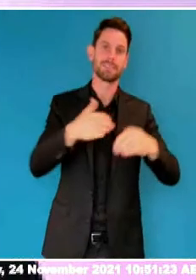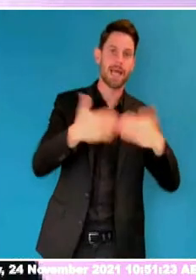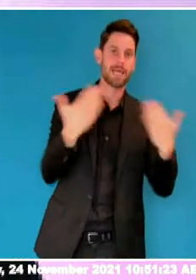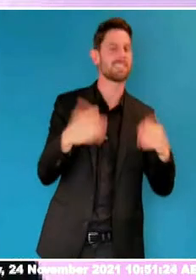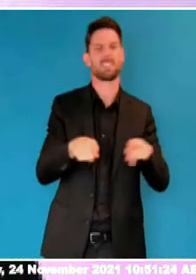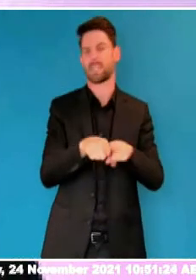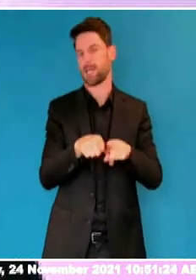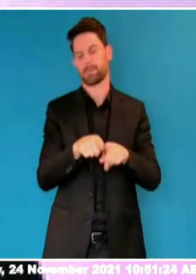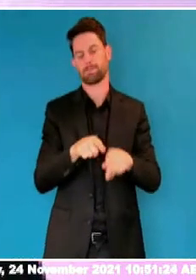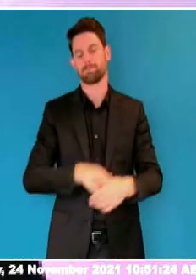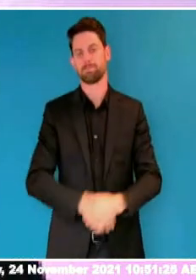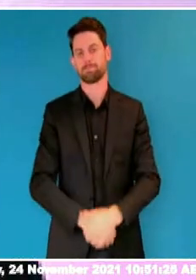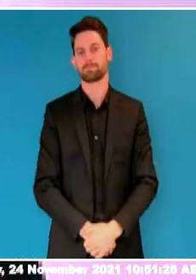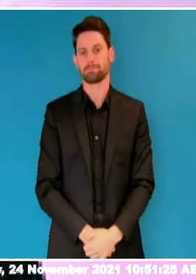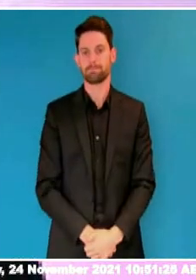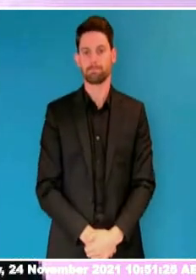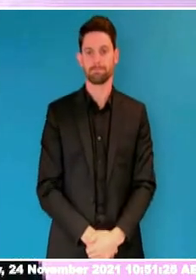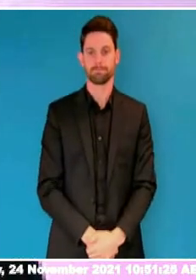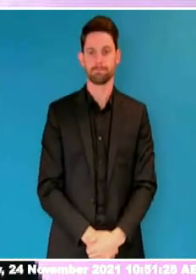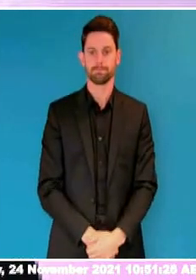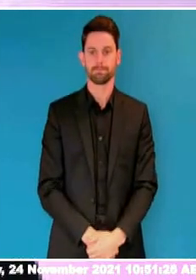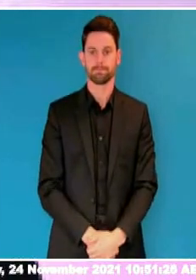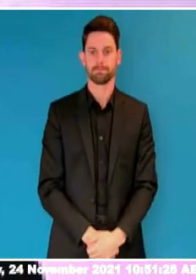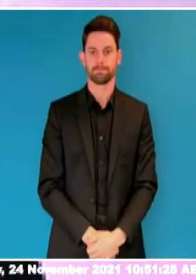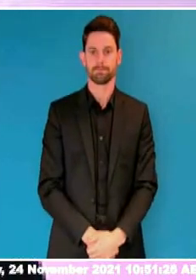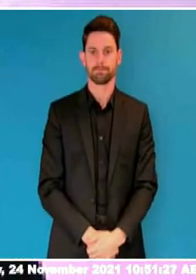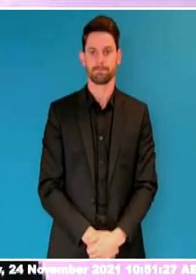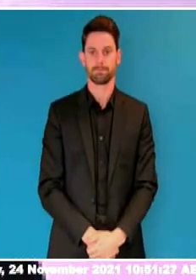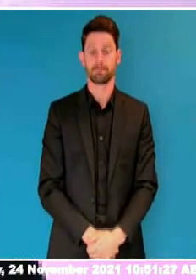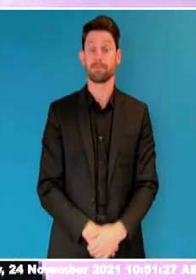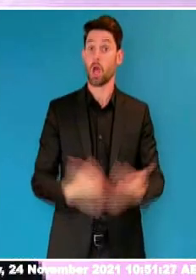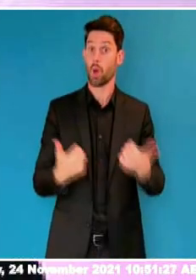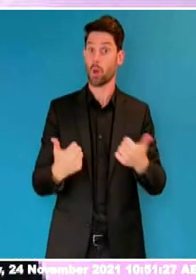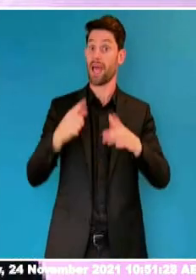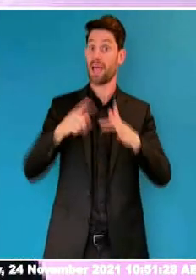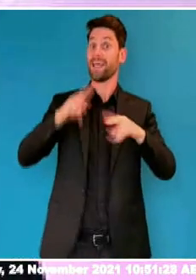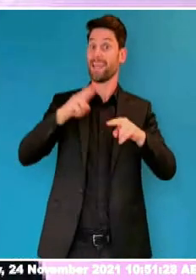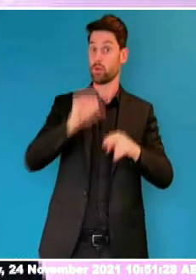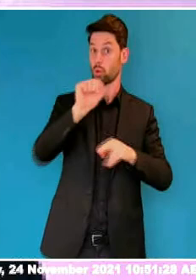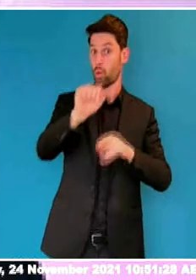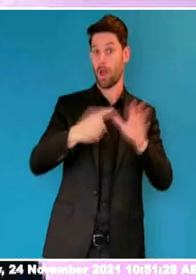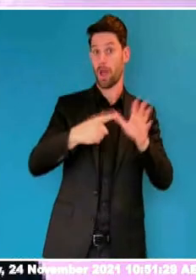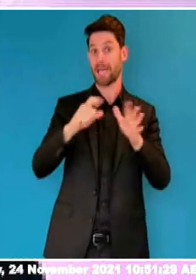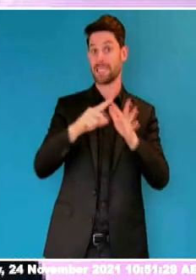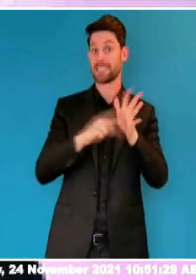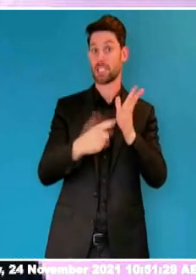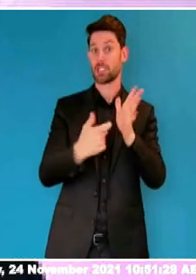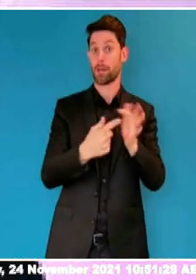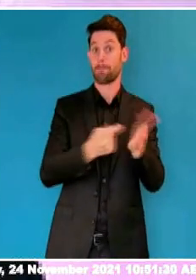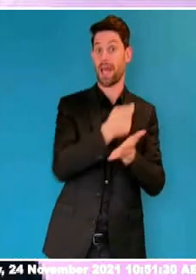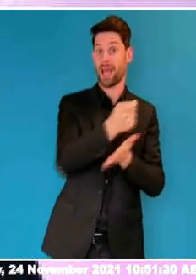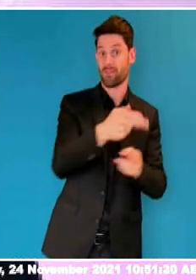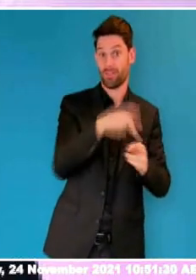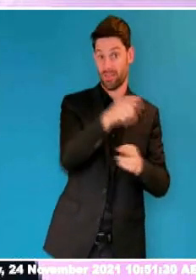Where the cost is paid by Accenture, is it paid from a central fund or